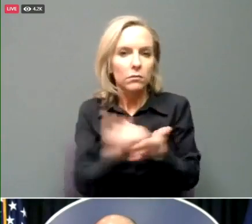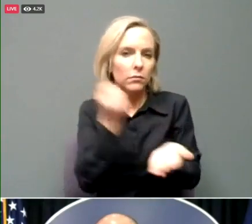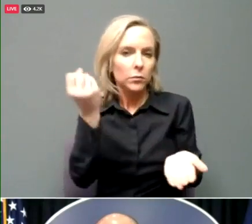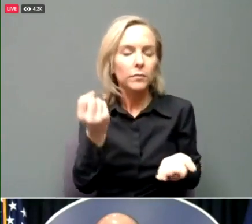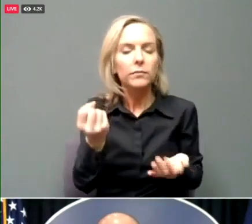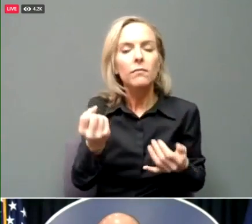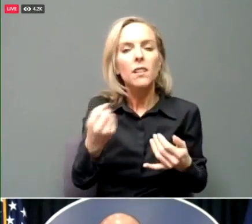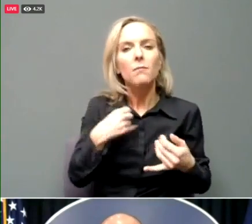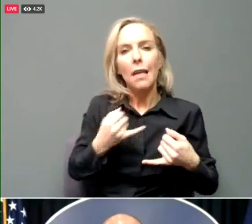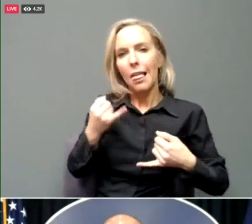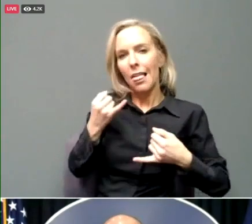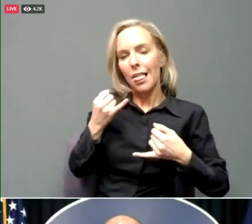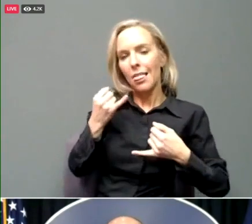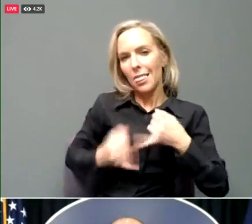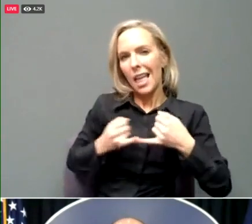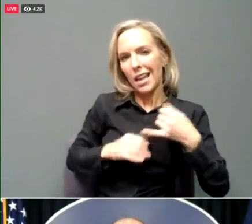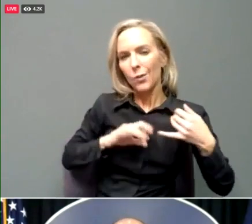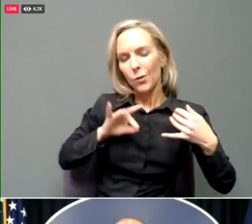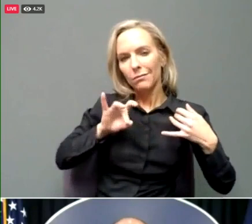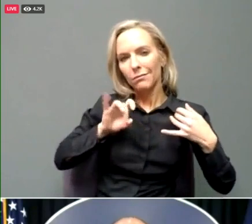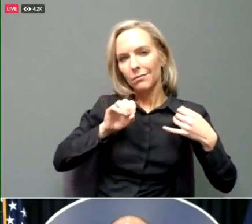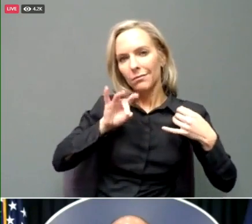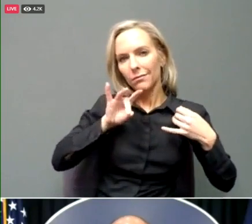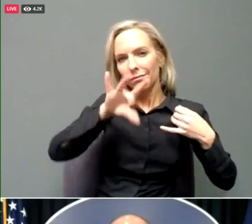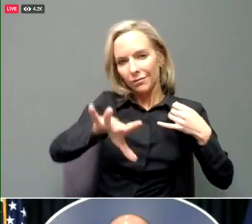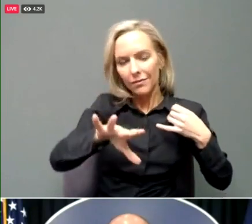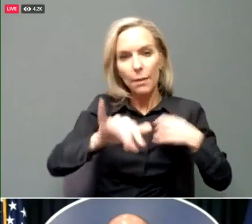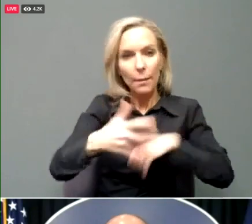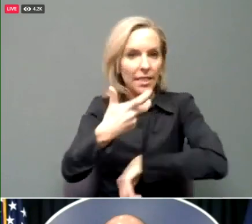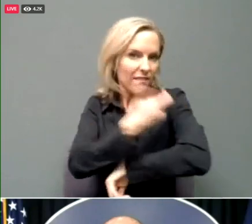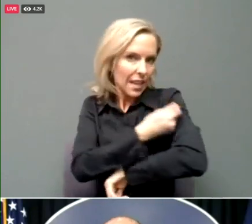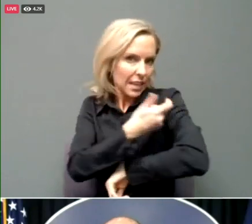for tonight is about the vaccines. I'd like to highlight just a few points the